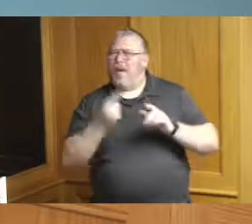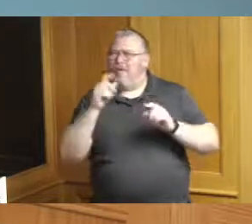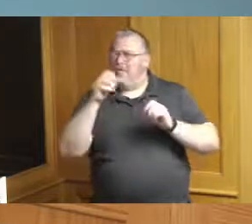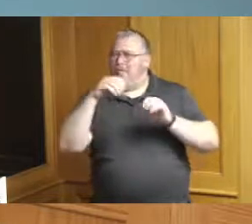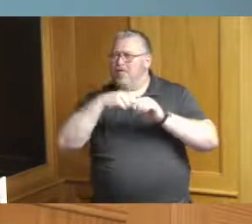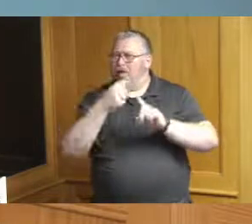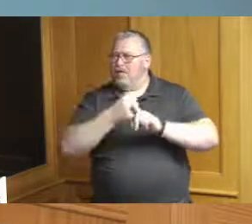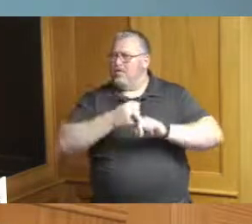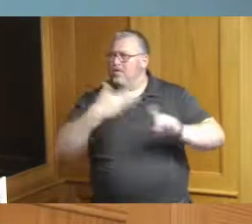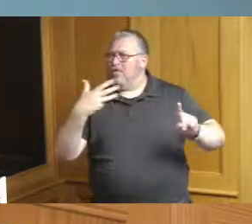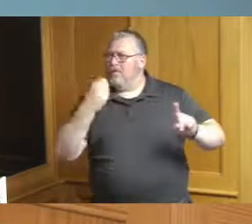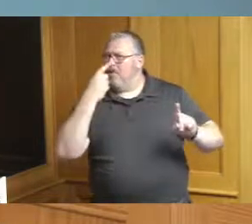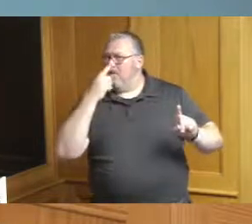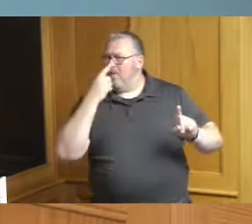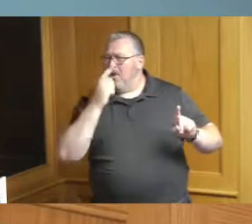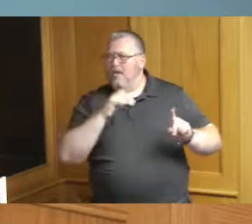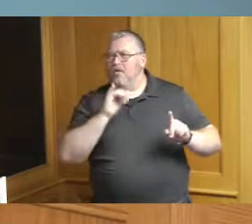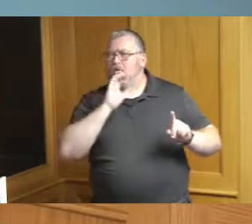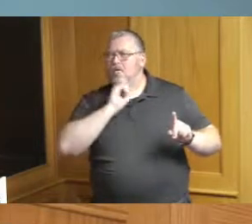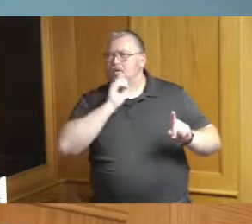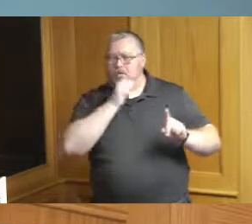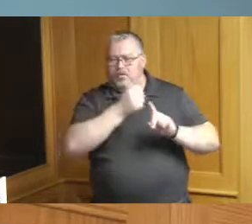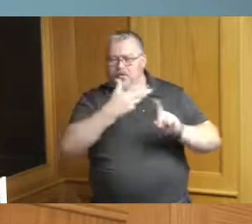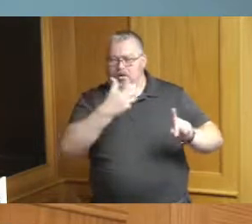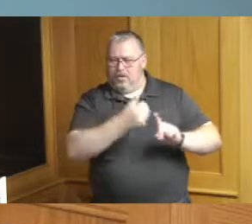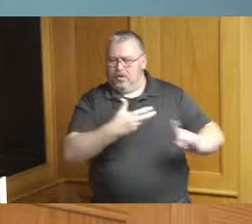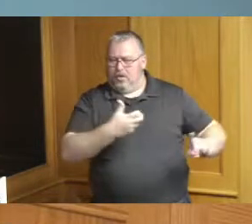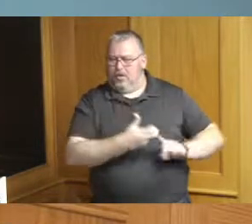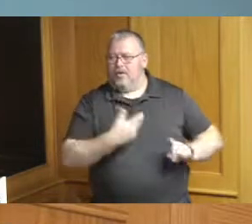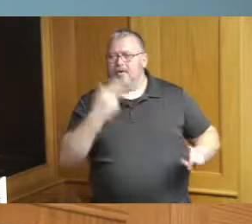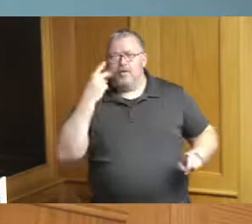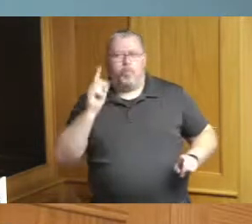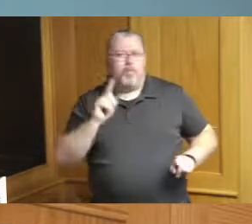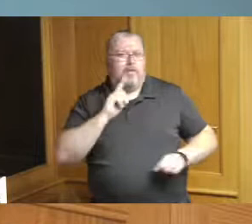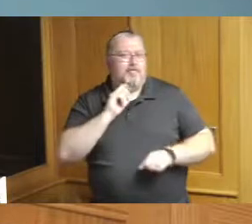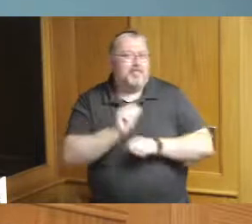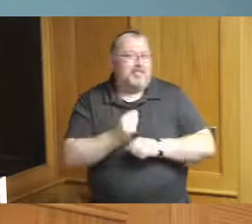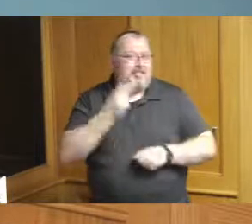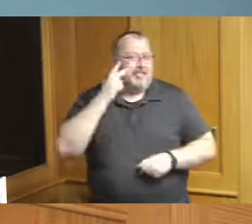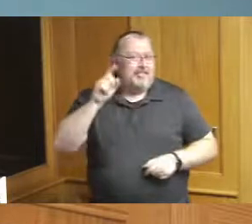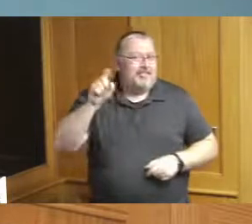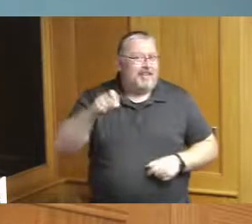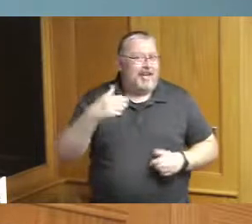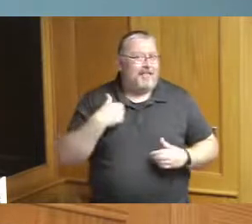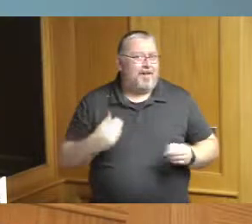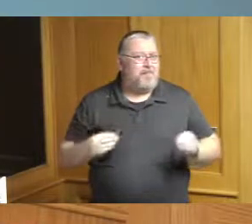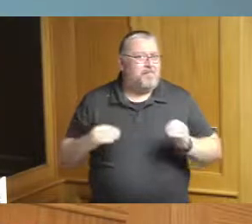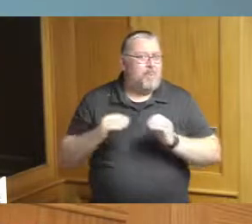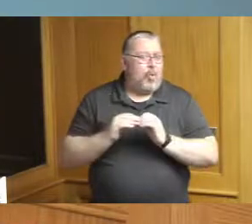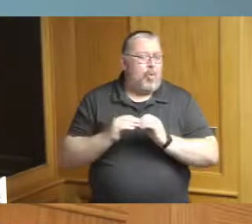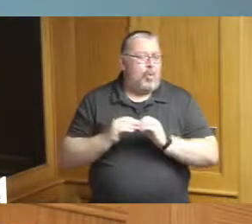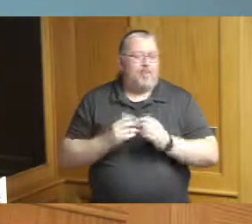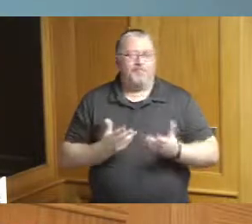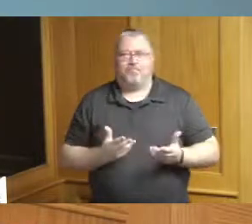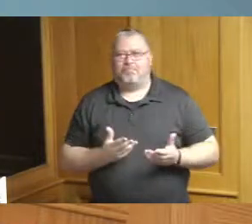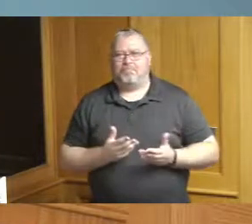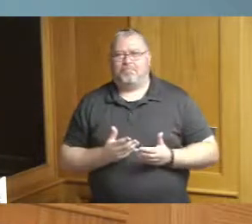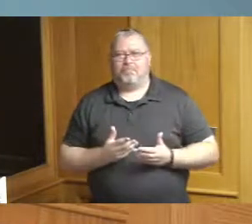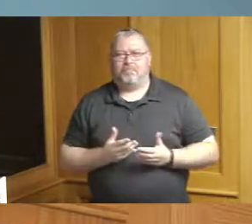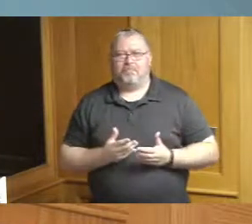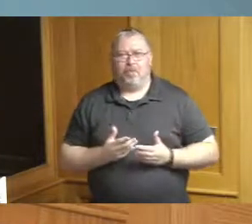on that component to see where we are in need of more um i don't know if we have the zip codes but